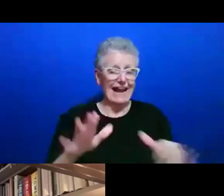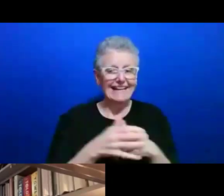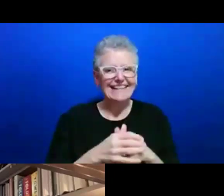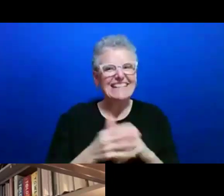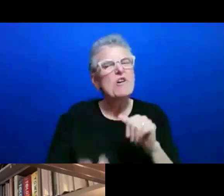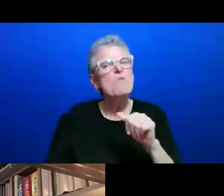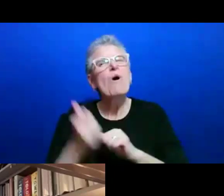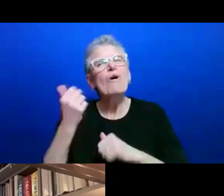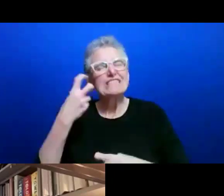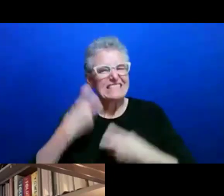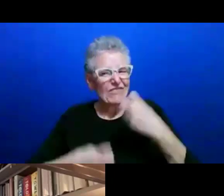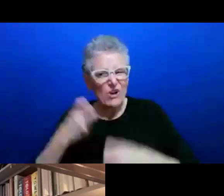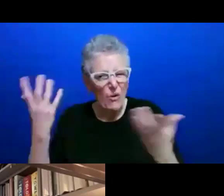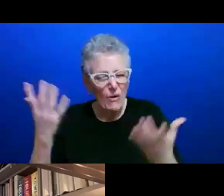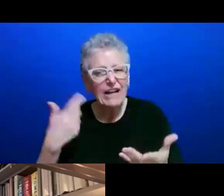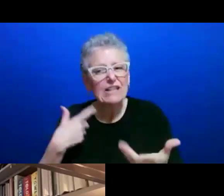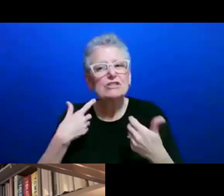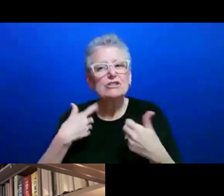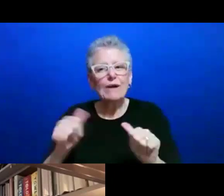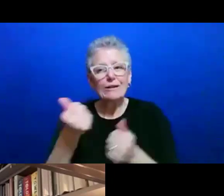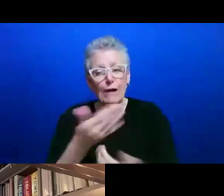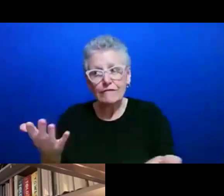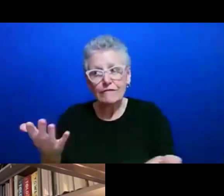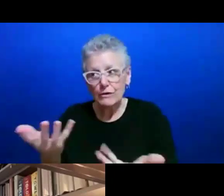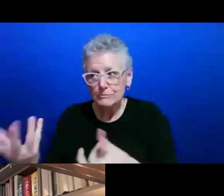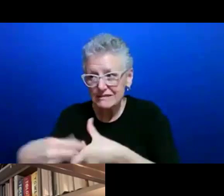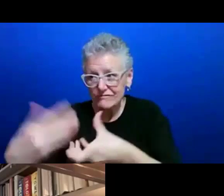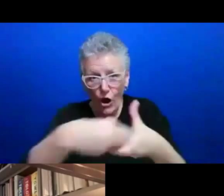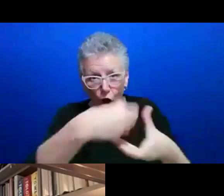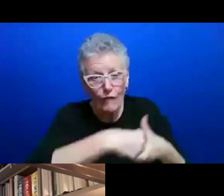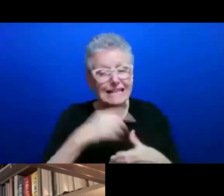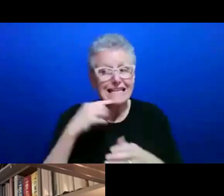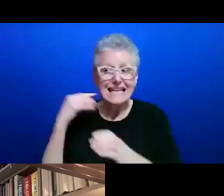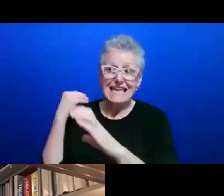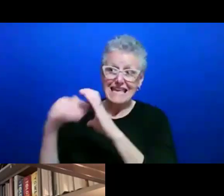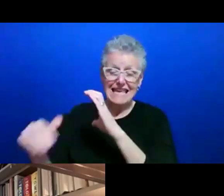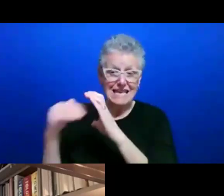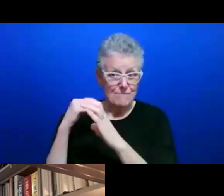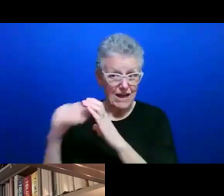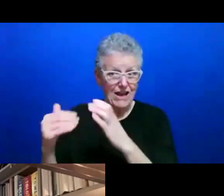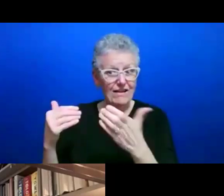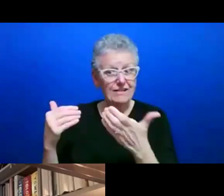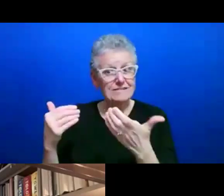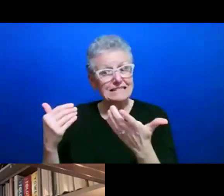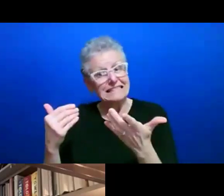definitely been trying to get everyone on board. So, you know, having some staffing set up,